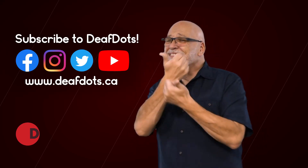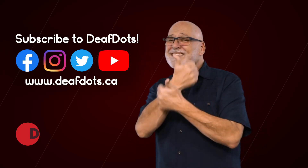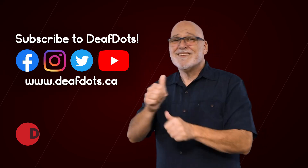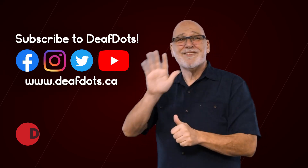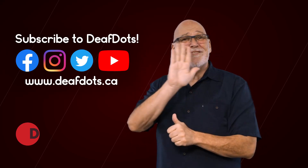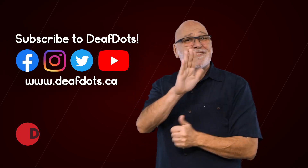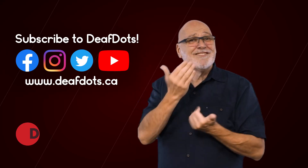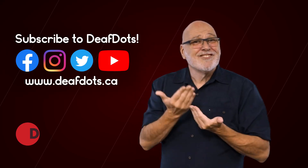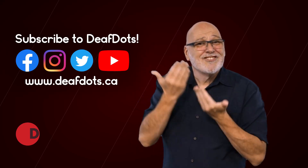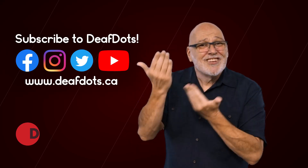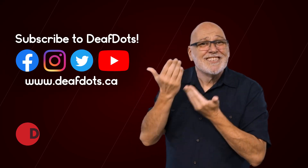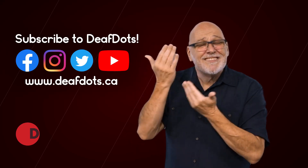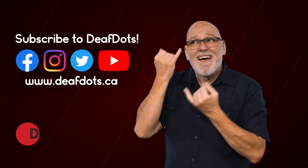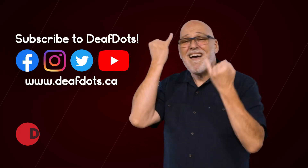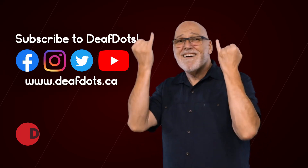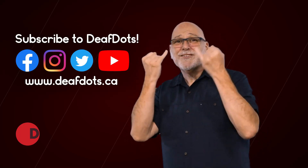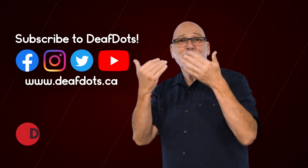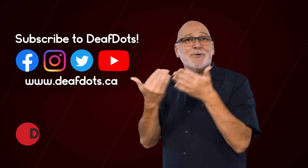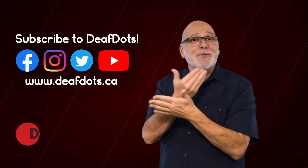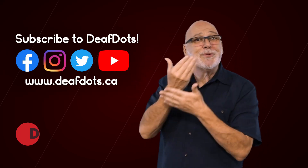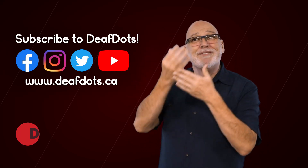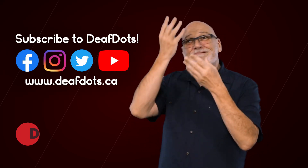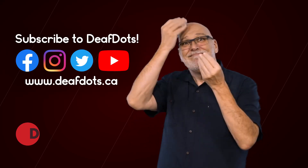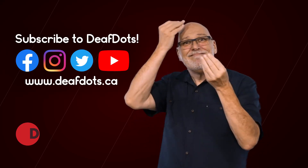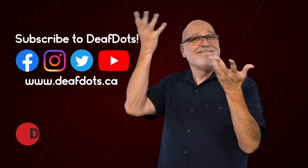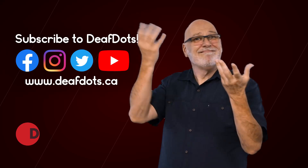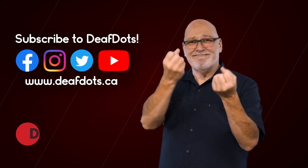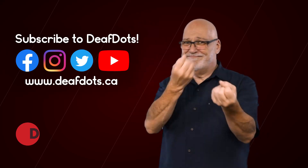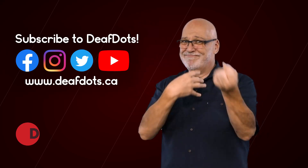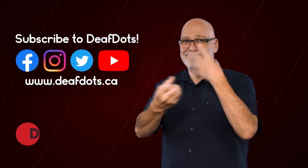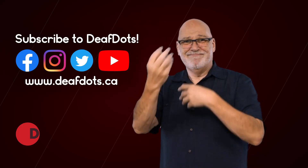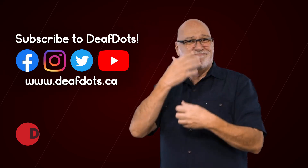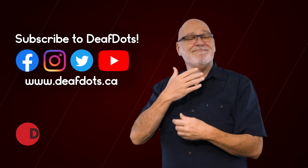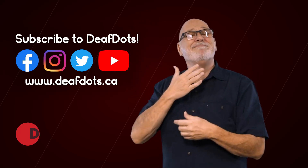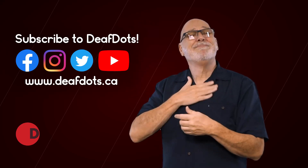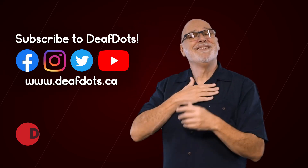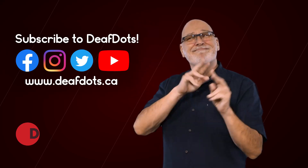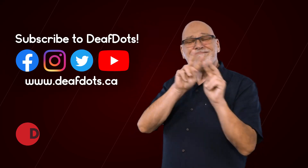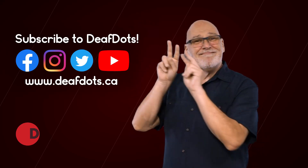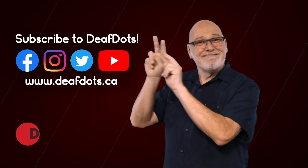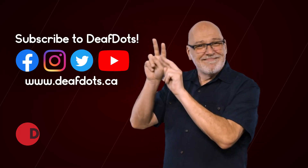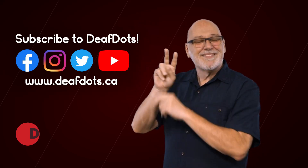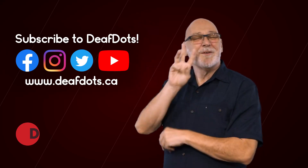DeafDots welcomes your news suggestions, please visit